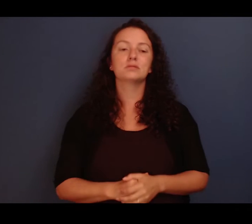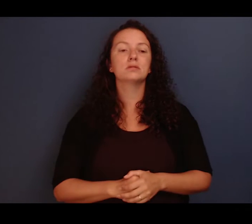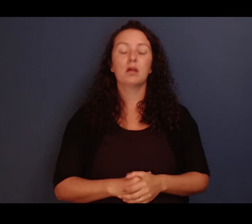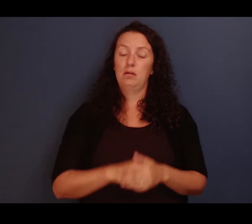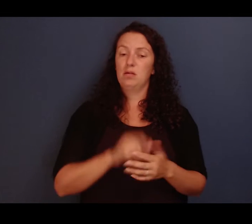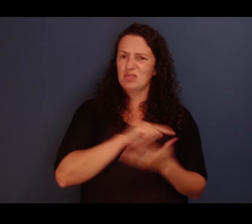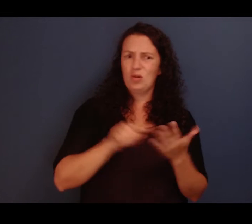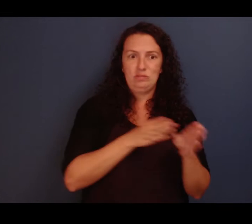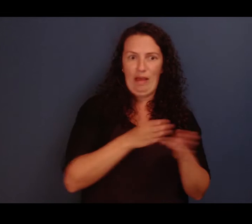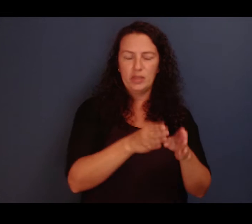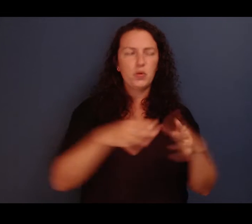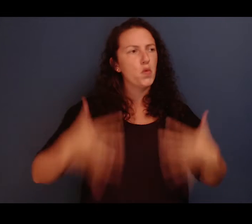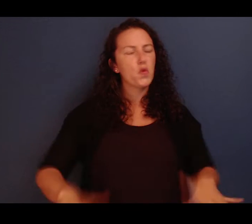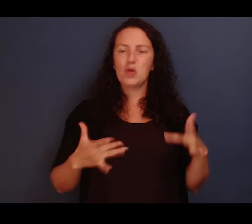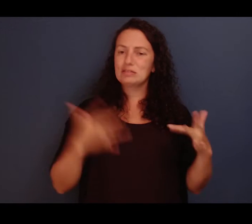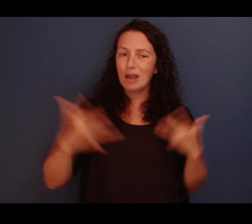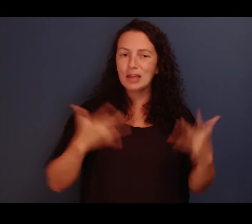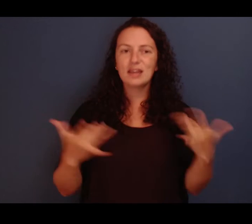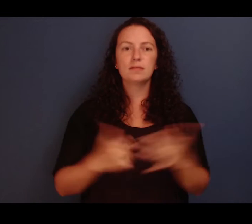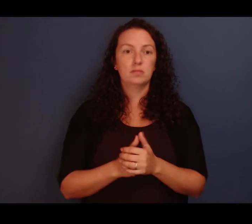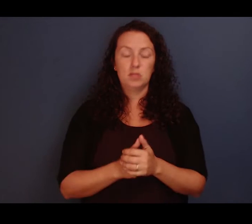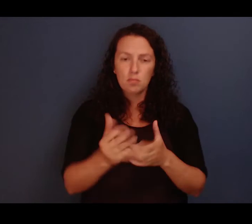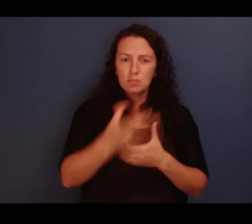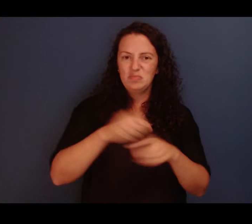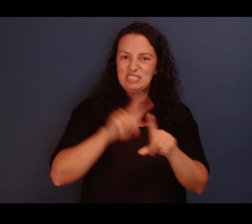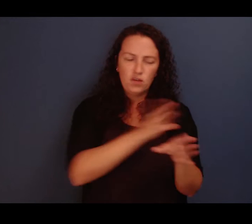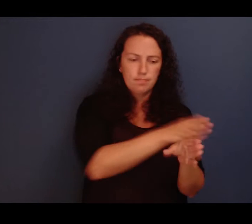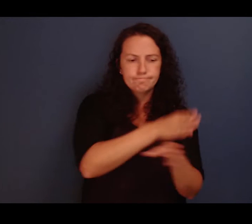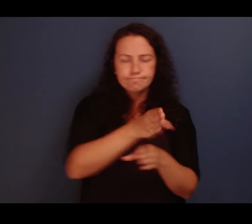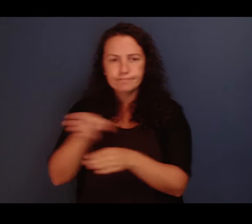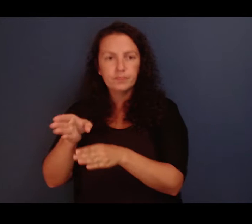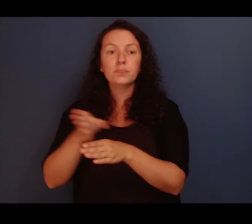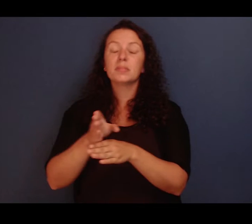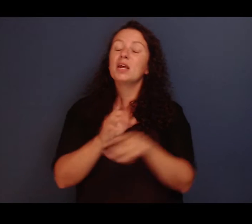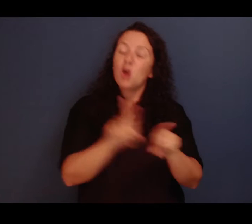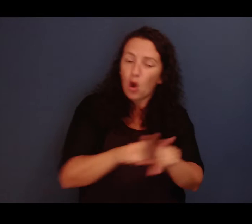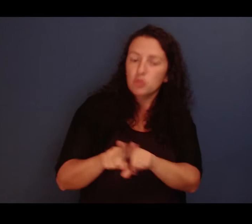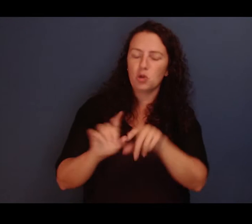These pathways are exciting, interdisciplinary, and include the kind of support, attention